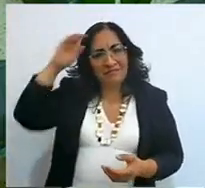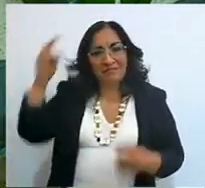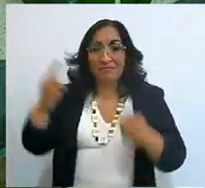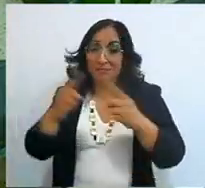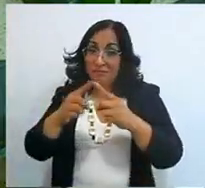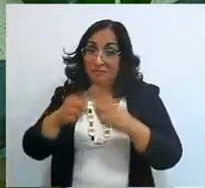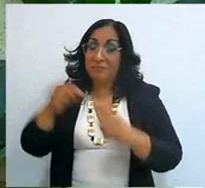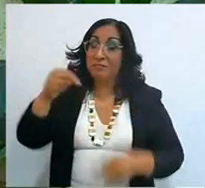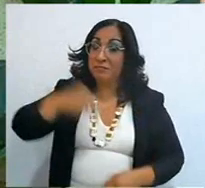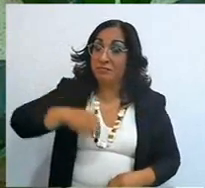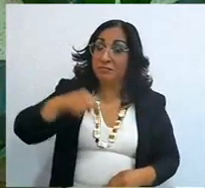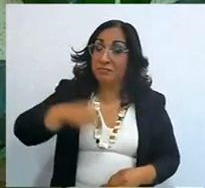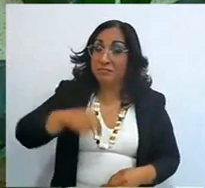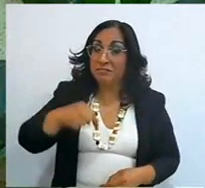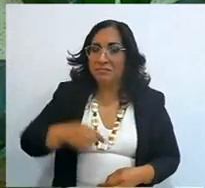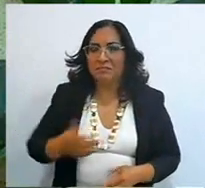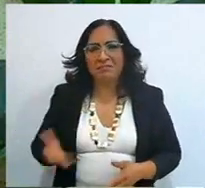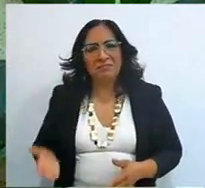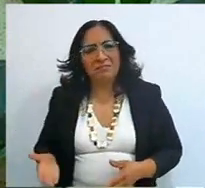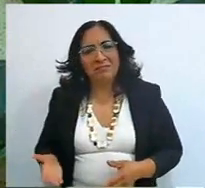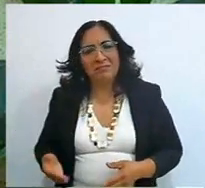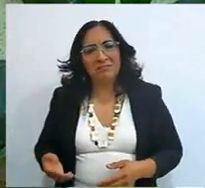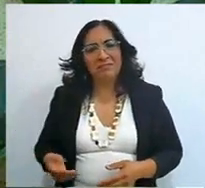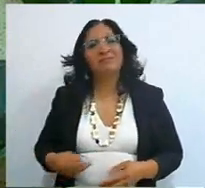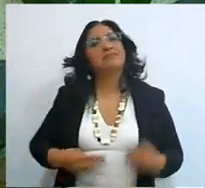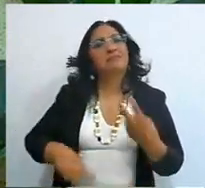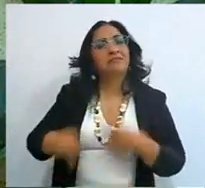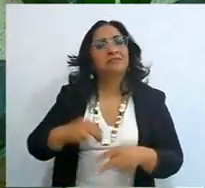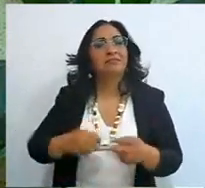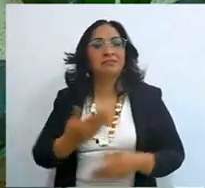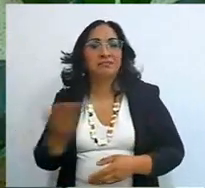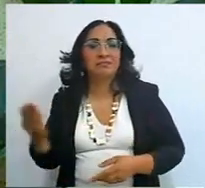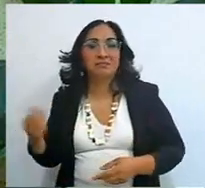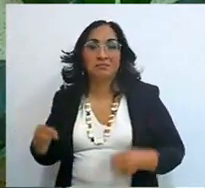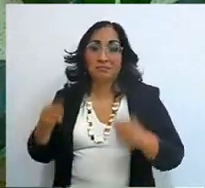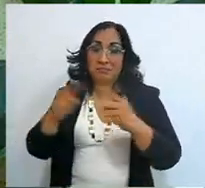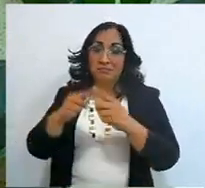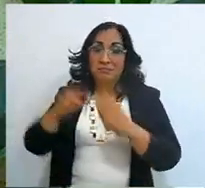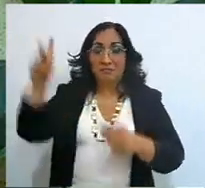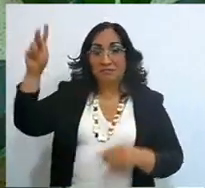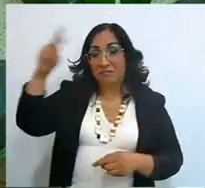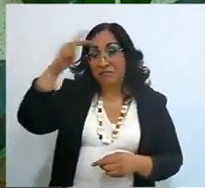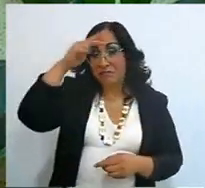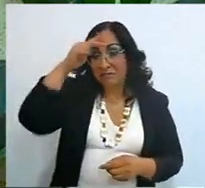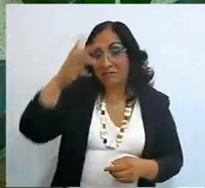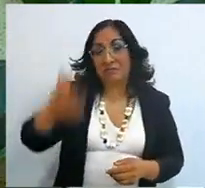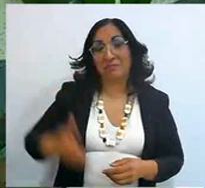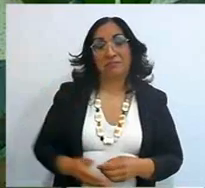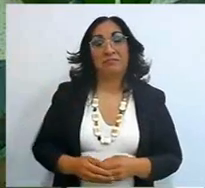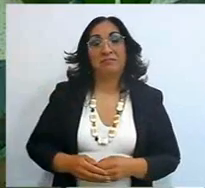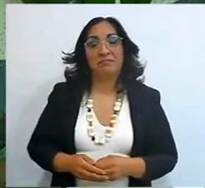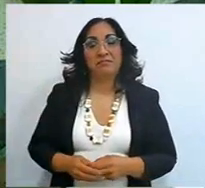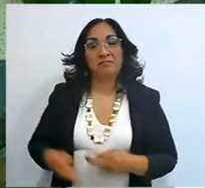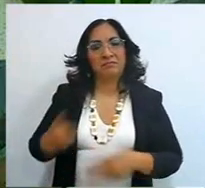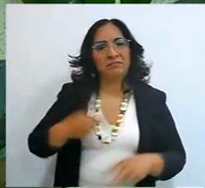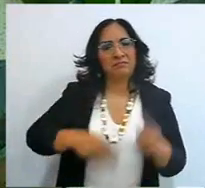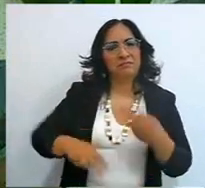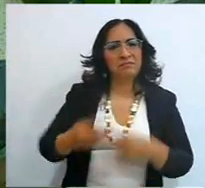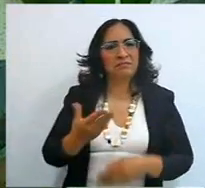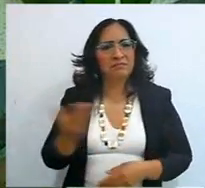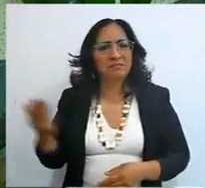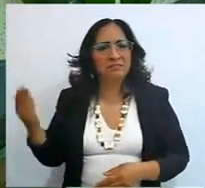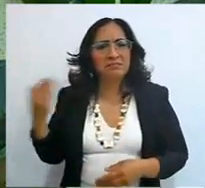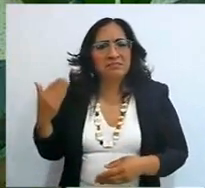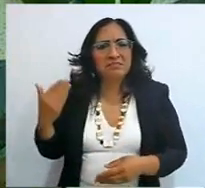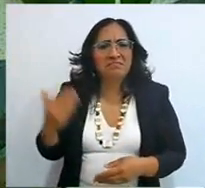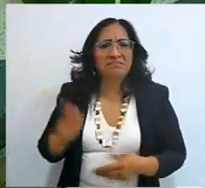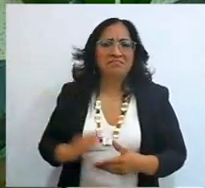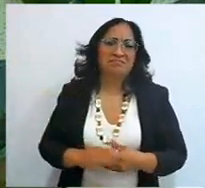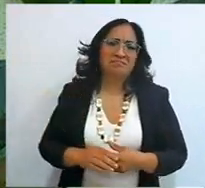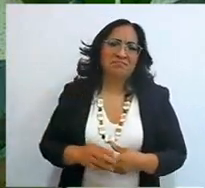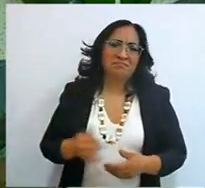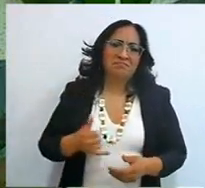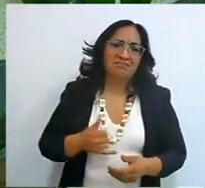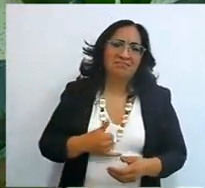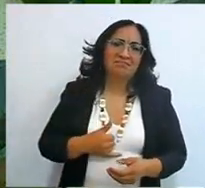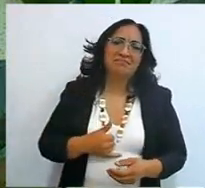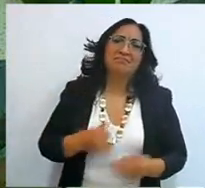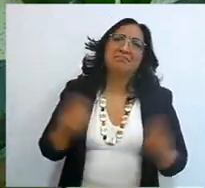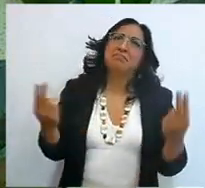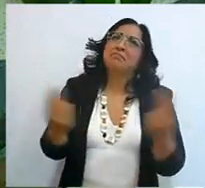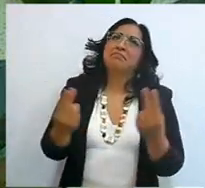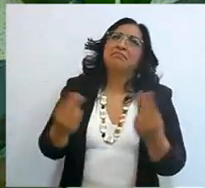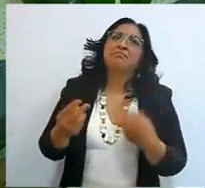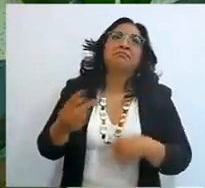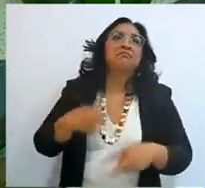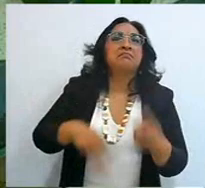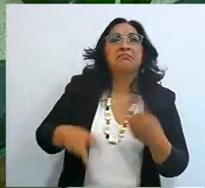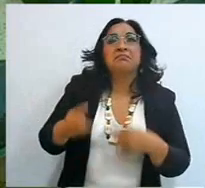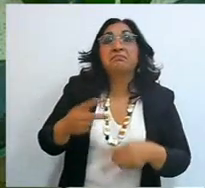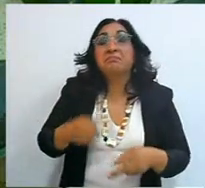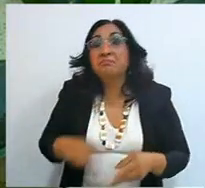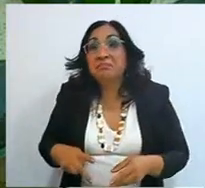and that I went, I attended Agustín's house, and Iolany's, I went, I already longed to go to a cult,